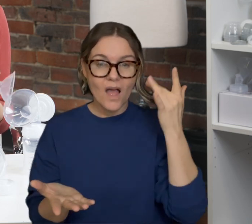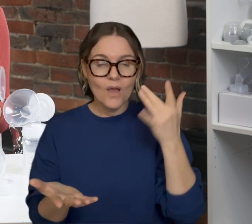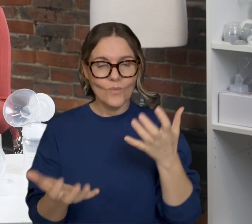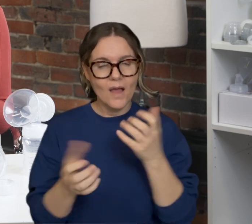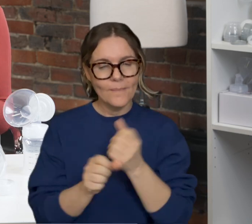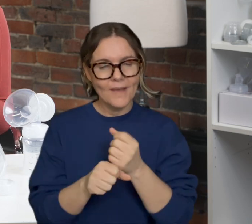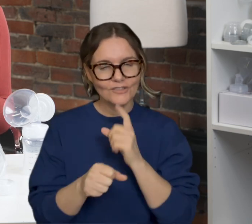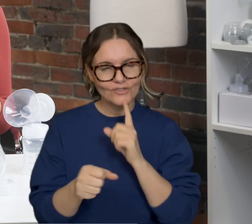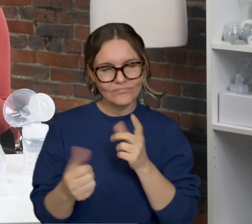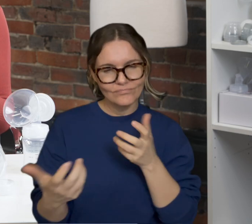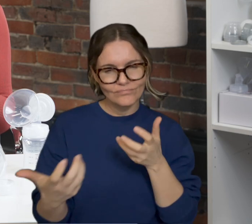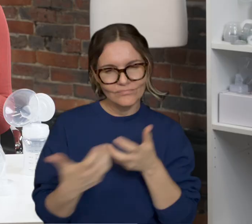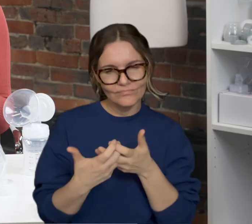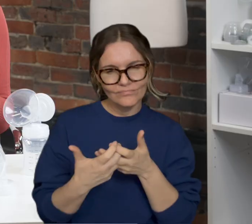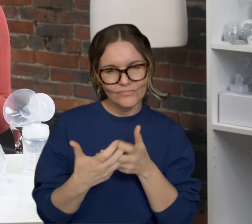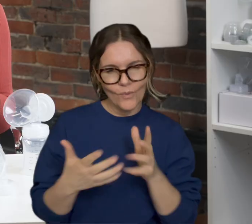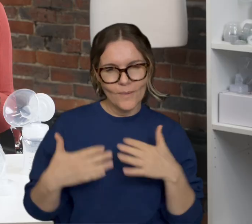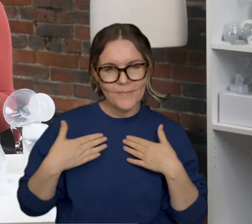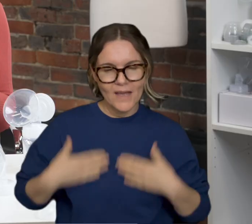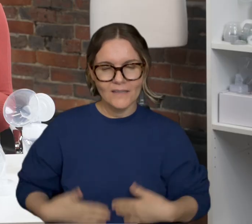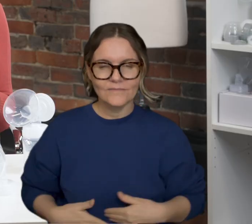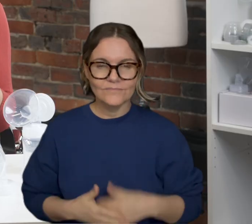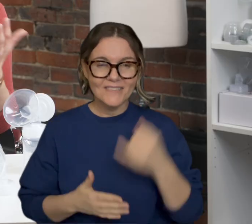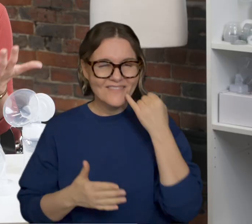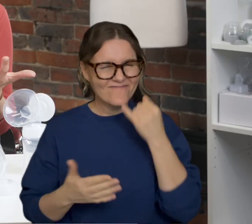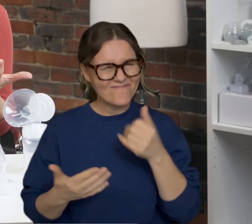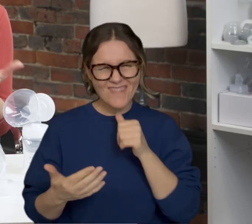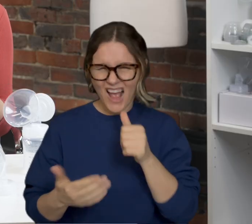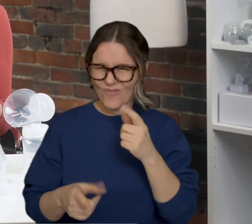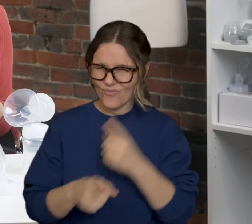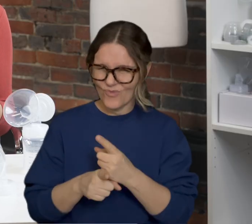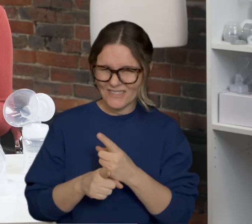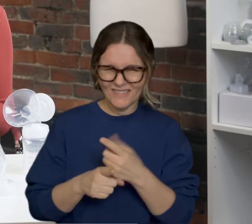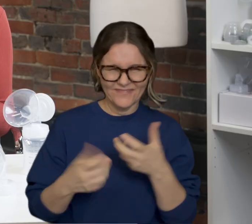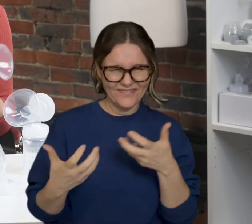having an incorrect fit for your breast shield can cause discomfort and it can also impact the